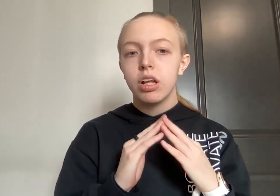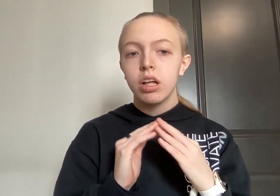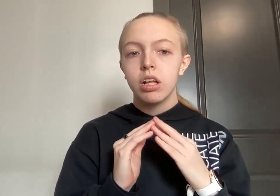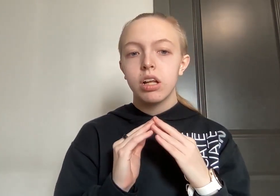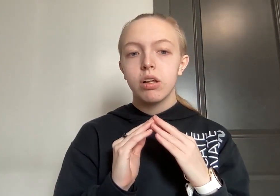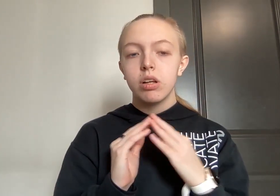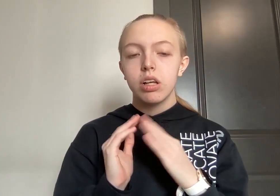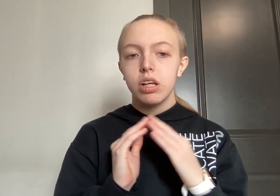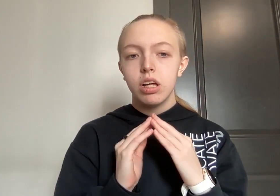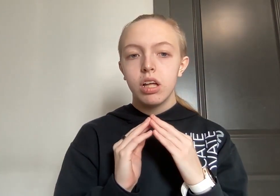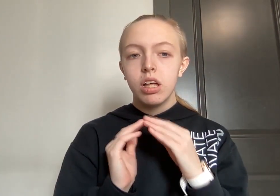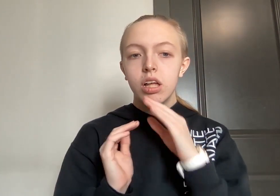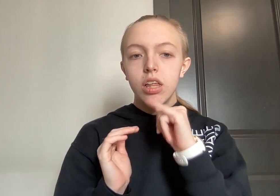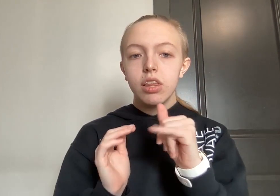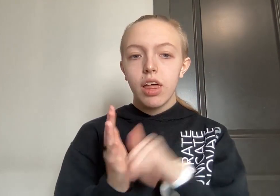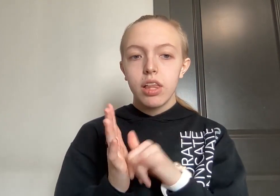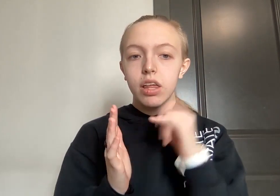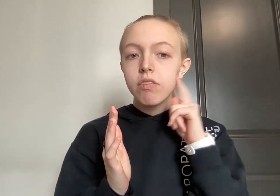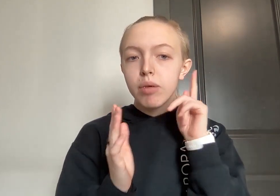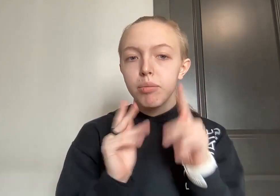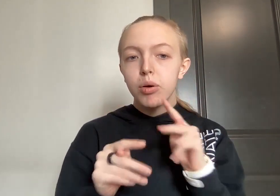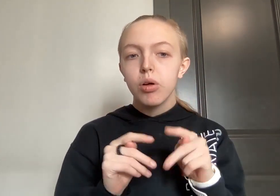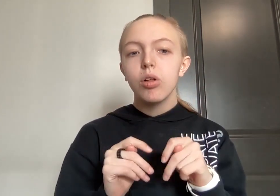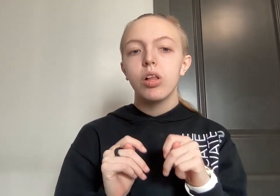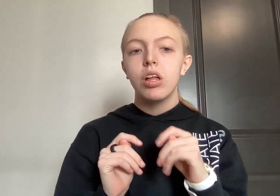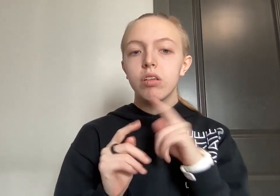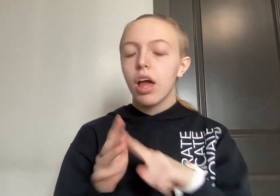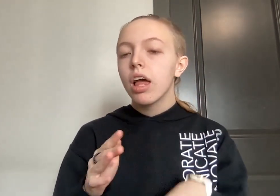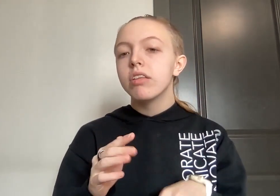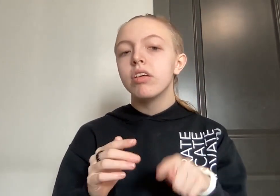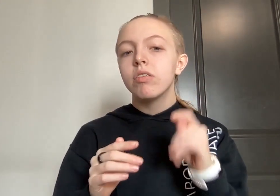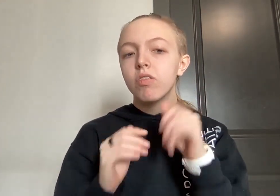is that deaf people can't drive,